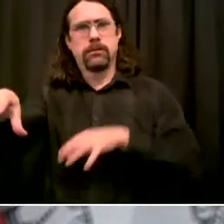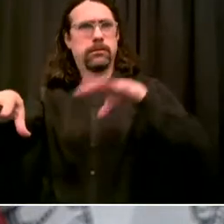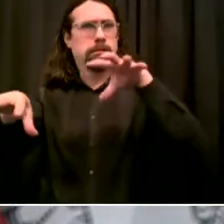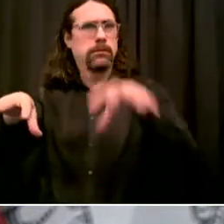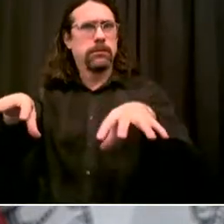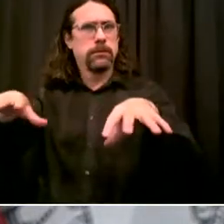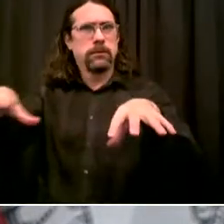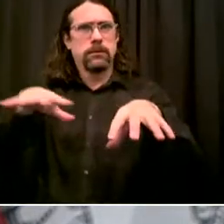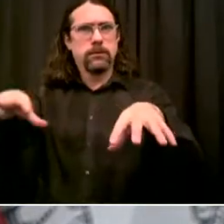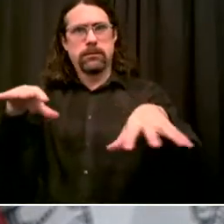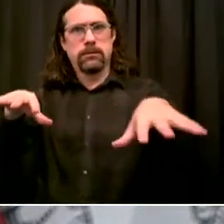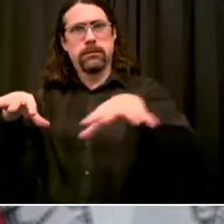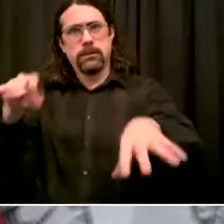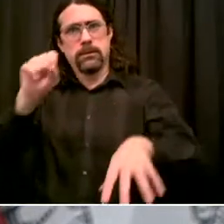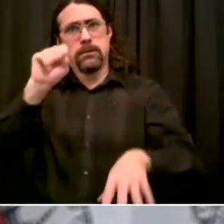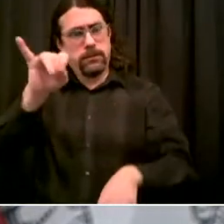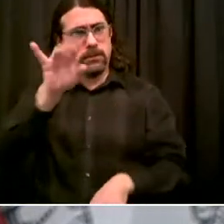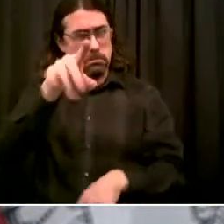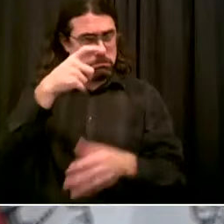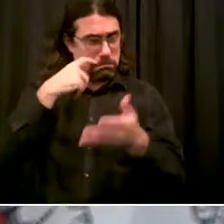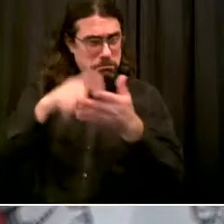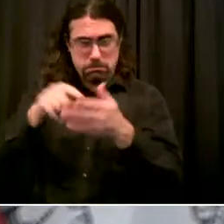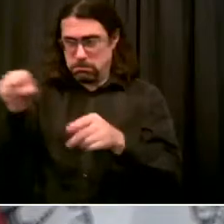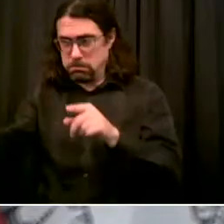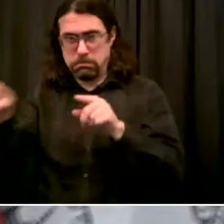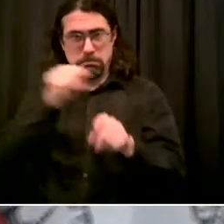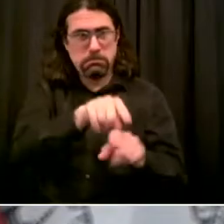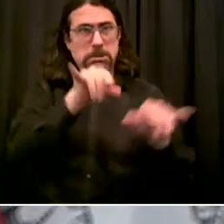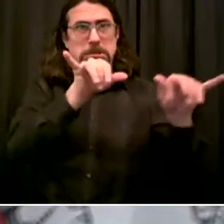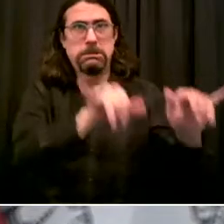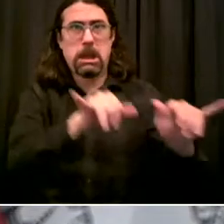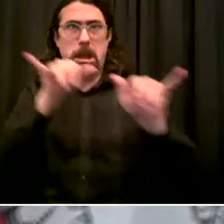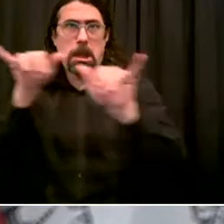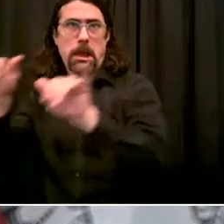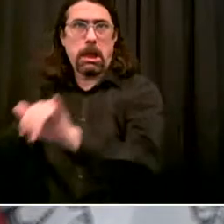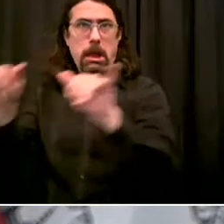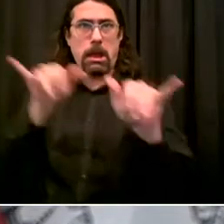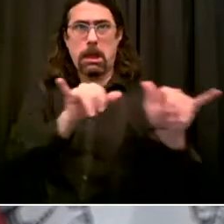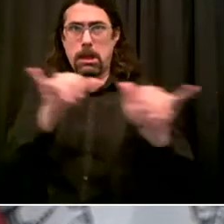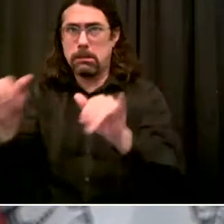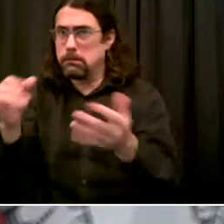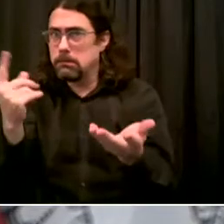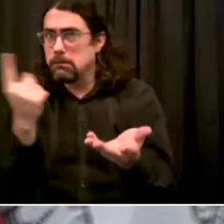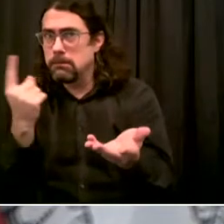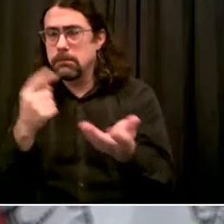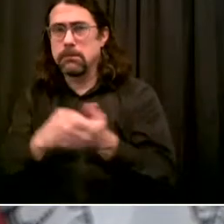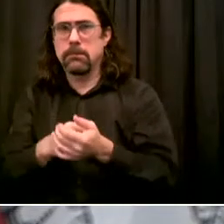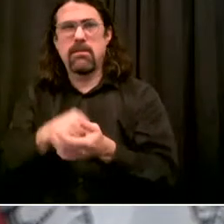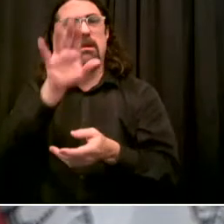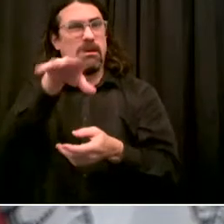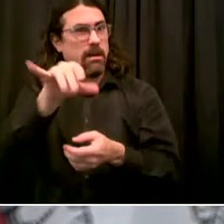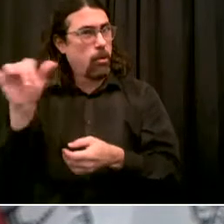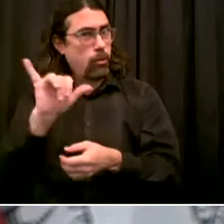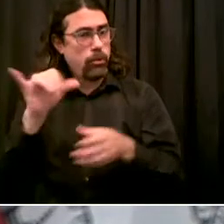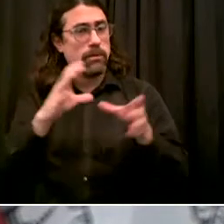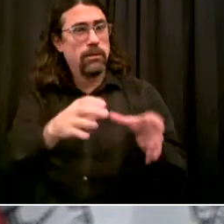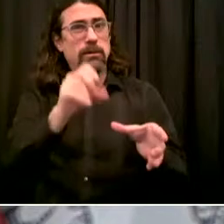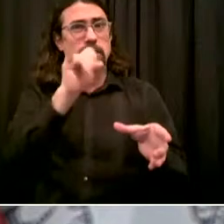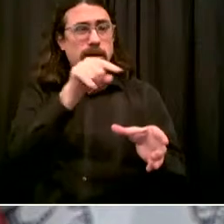YYU OAAE RTRACKING BETWEEN WHAT YOU ARE SEEING AT STATEN ISLAND NOW AND WHWHTA YOU SAW IN PARTS